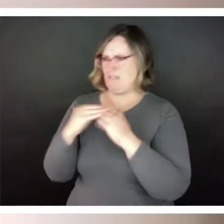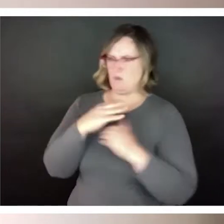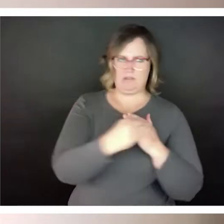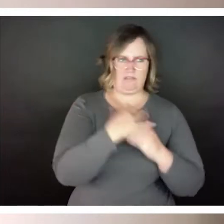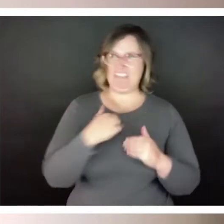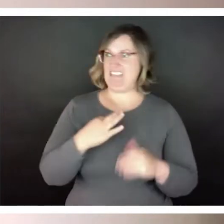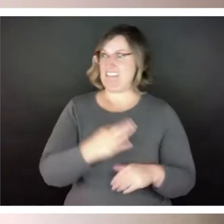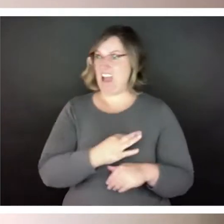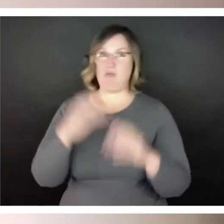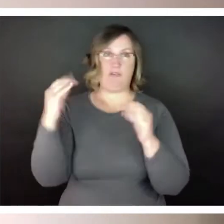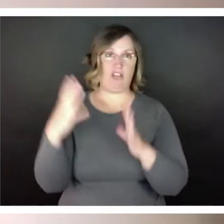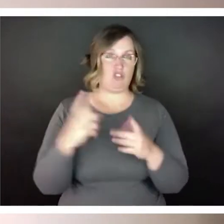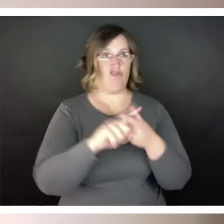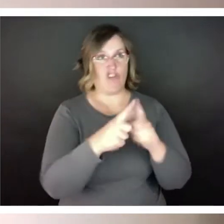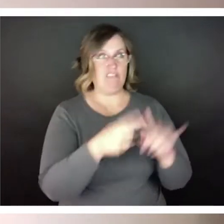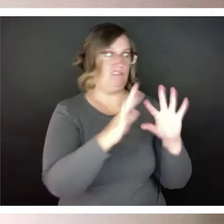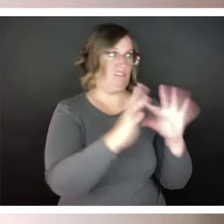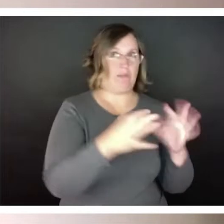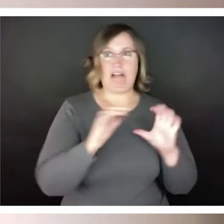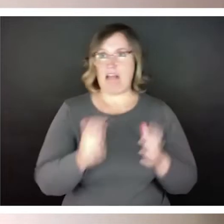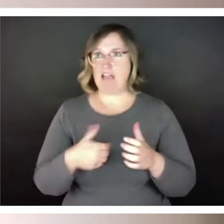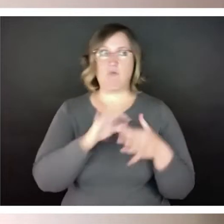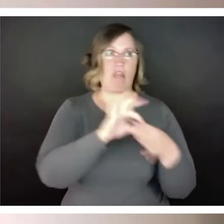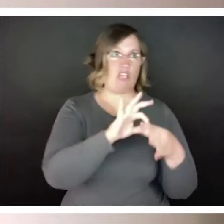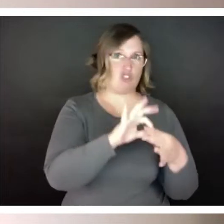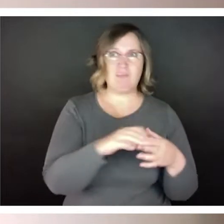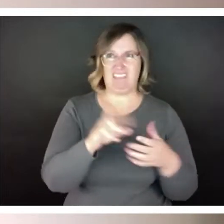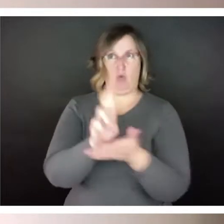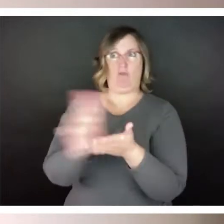family, classes, relationships, even the university itself.